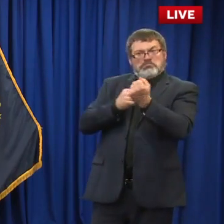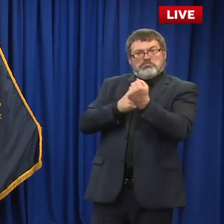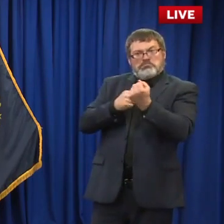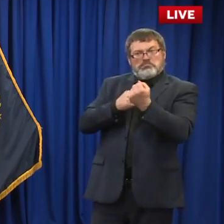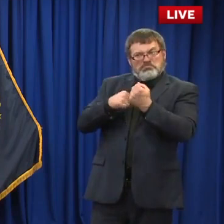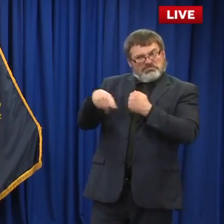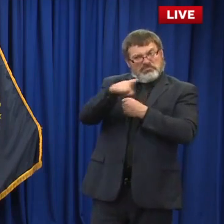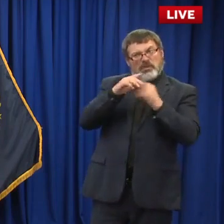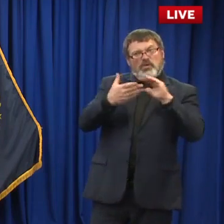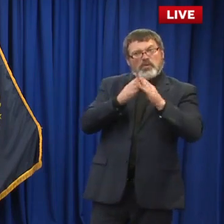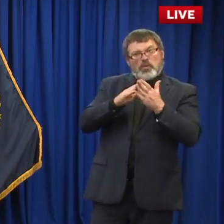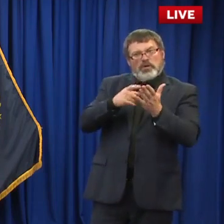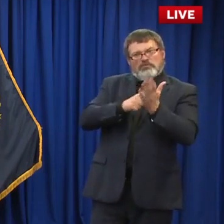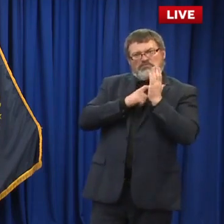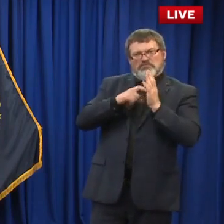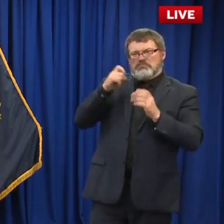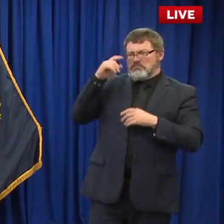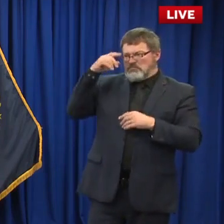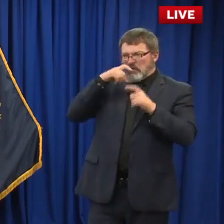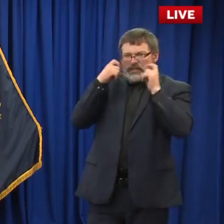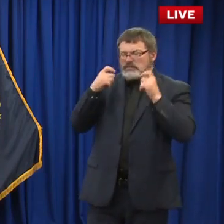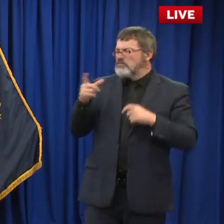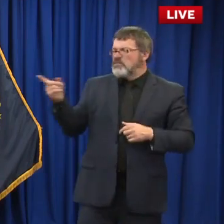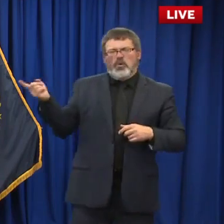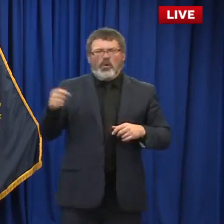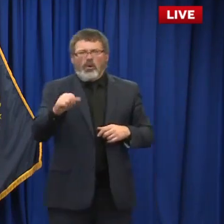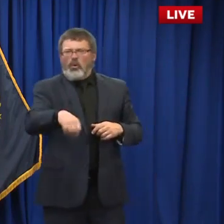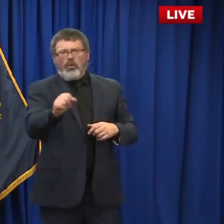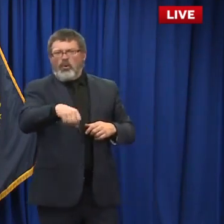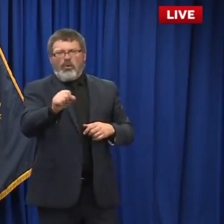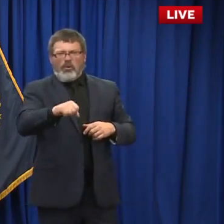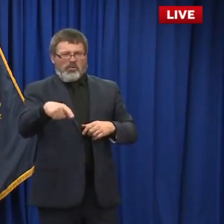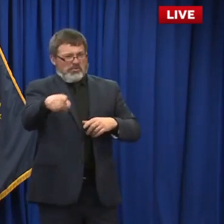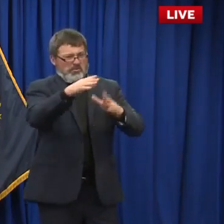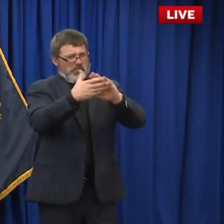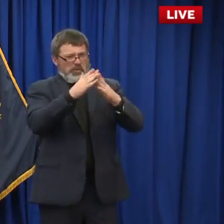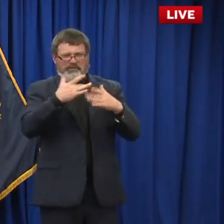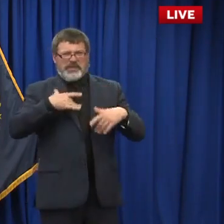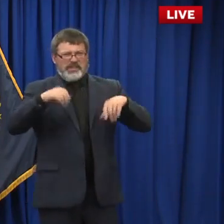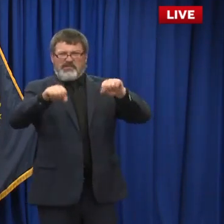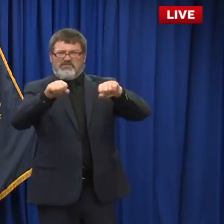DO YOU SUPPORT INDIVIDUAL COMMUNITIES MAKING THE DECISIONS TO MANDATE MASKS. ABSOLUTELY.